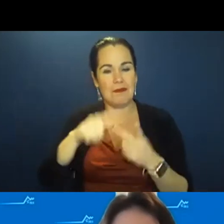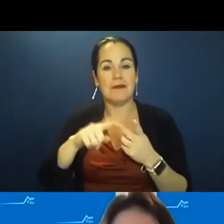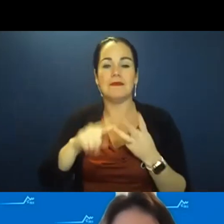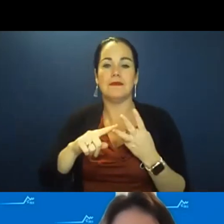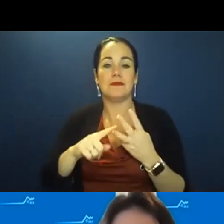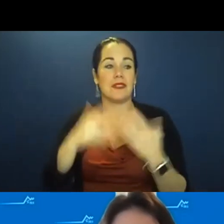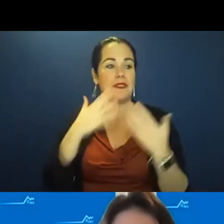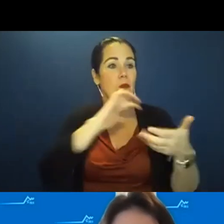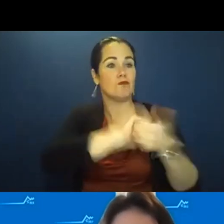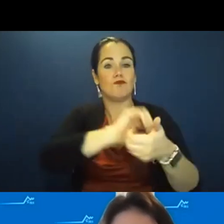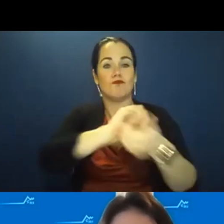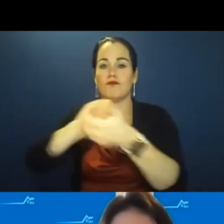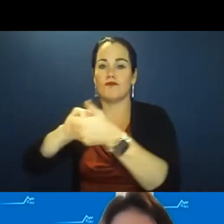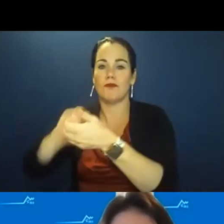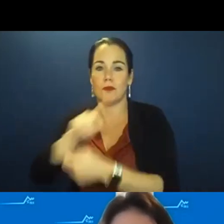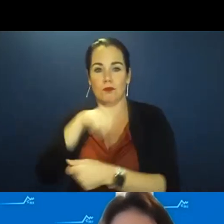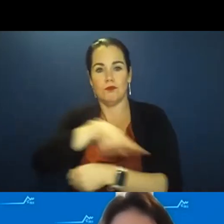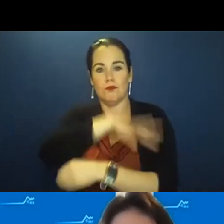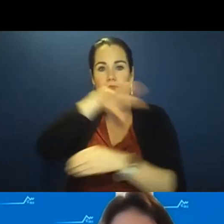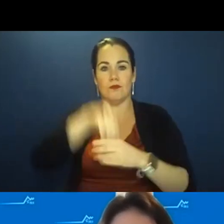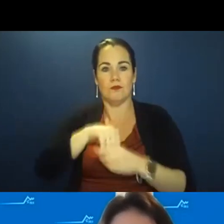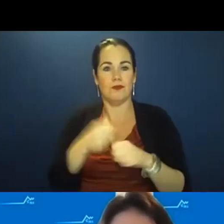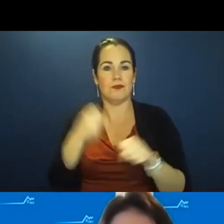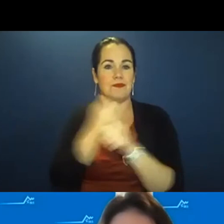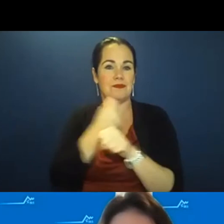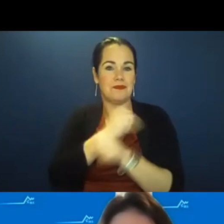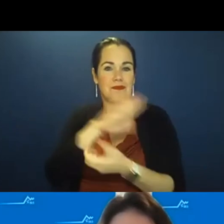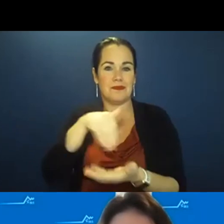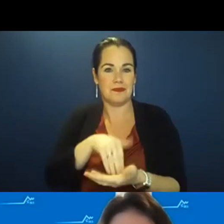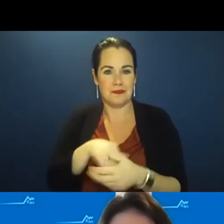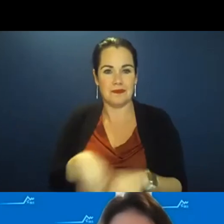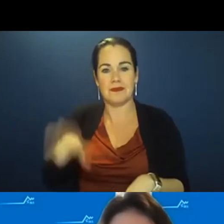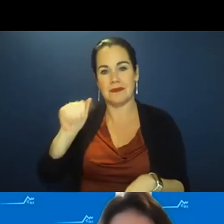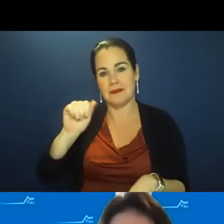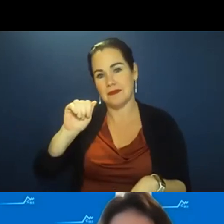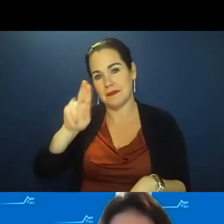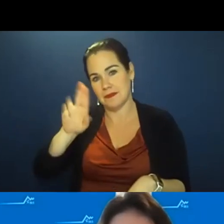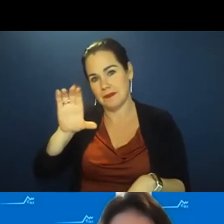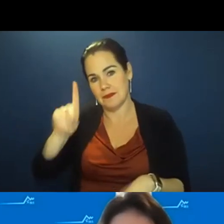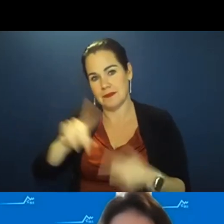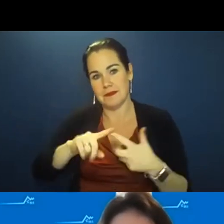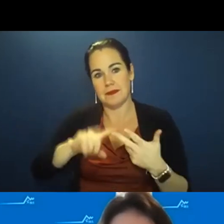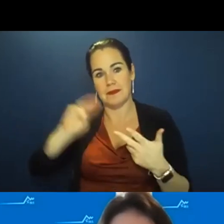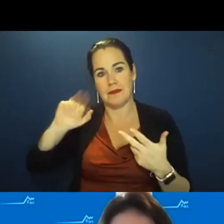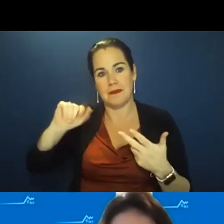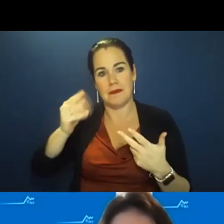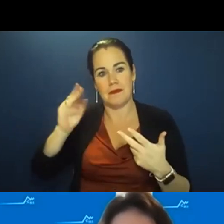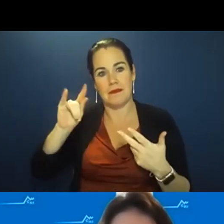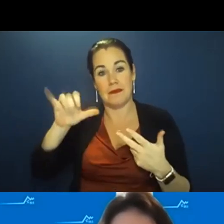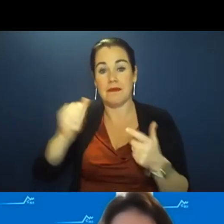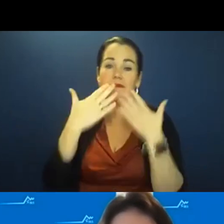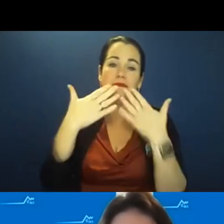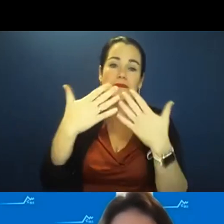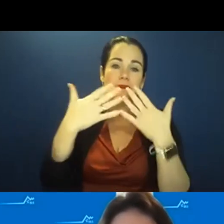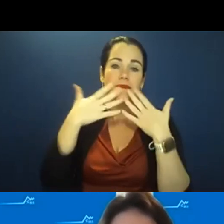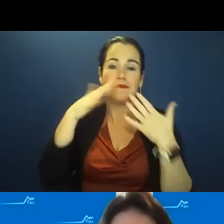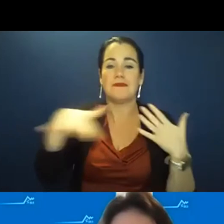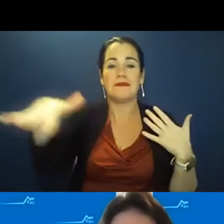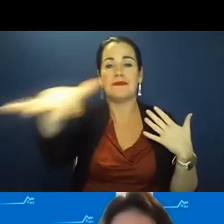that are part of the statistics center, Kessler Foundation, AUCD, and Mathematica Policy Research. Thank you to all the presenters again. We'll stay on and try to answer some of the questions that are still open in the Q&A box. And Kate has just posted the